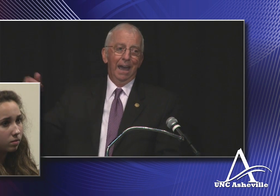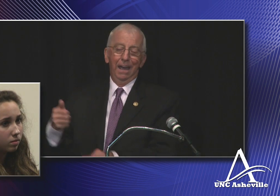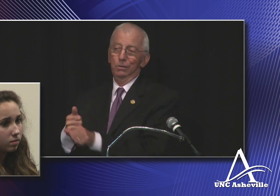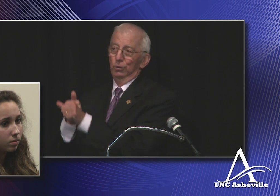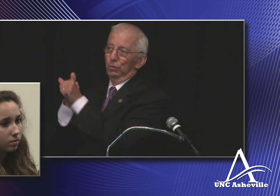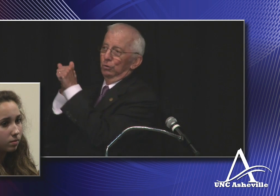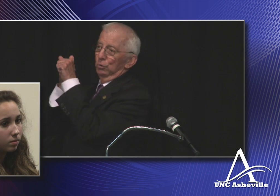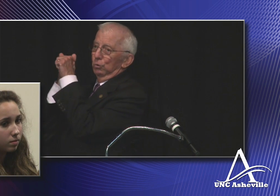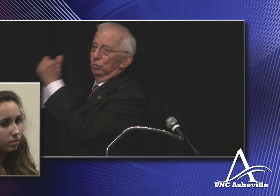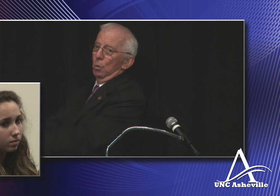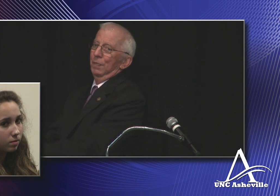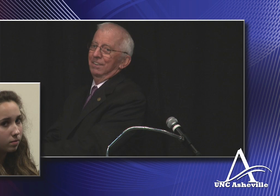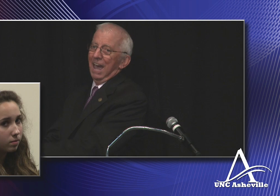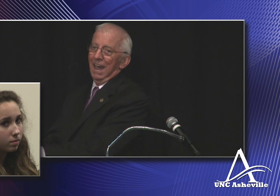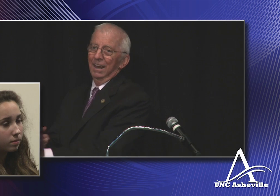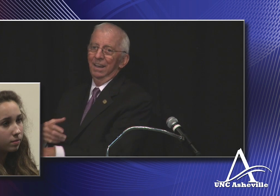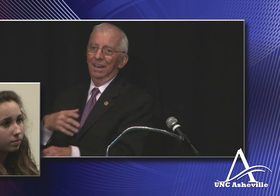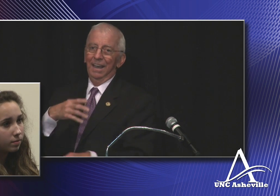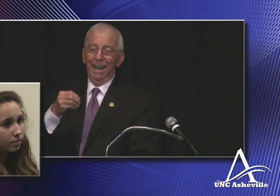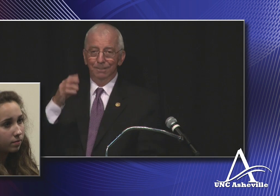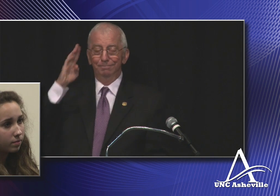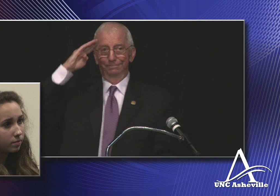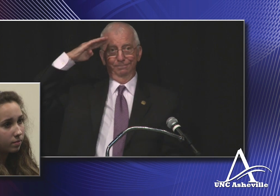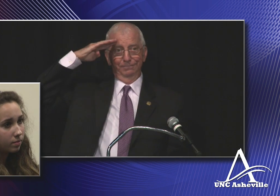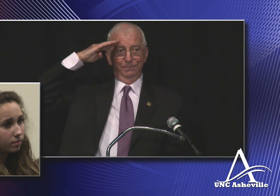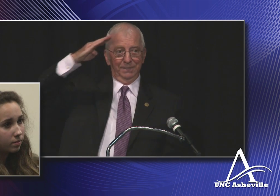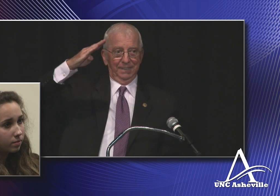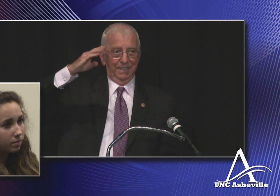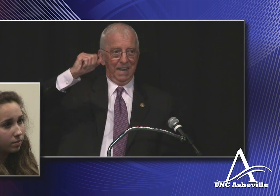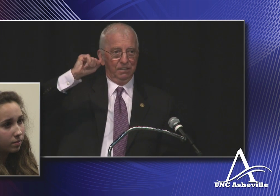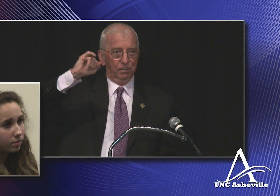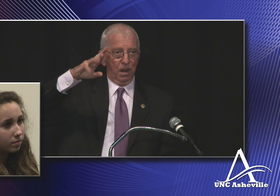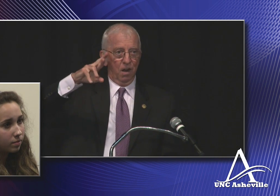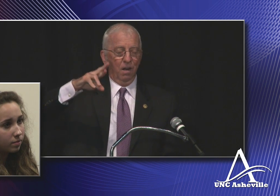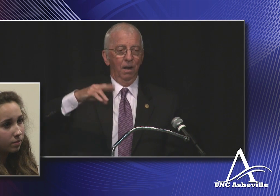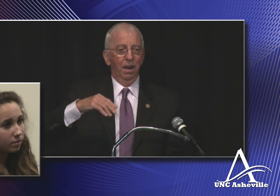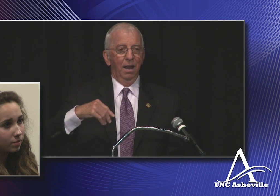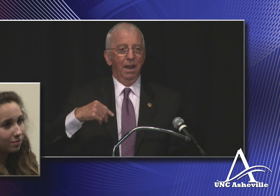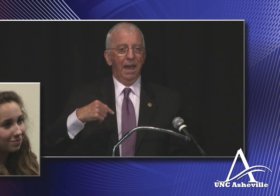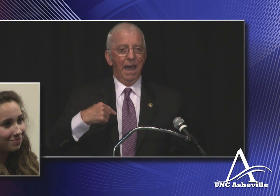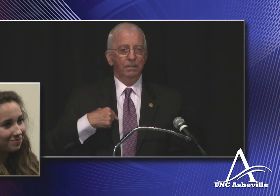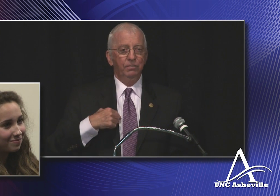And you do what they say. And "Yes Sir."